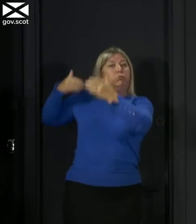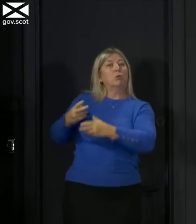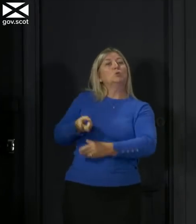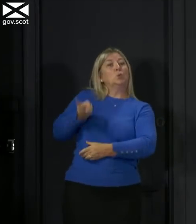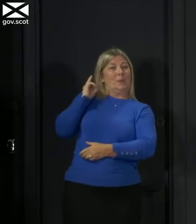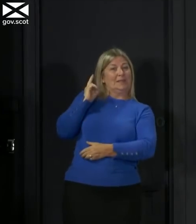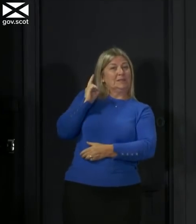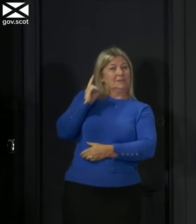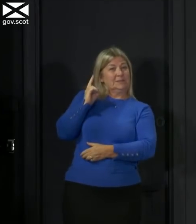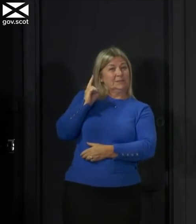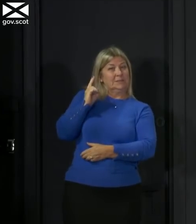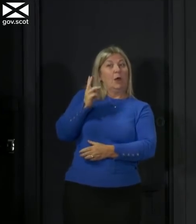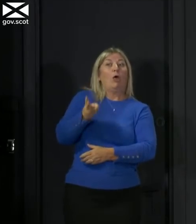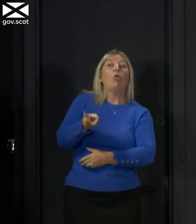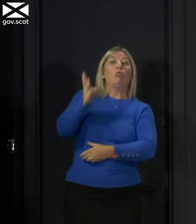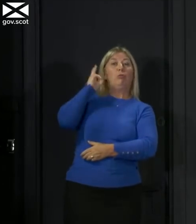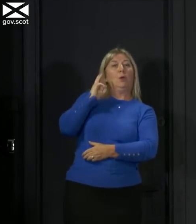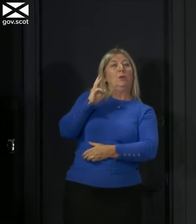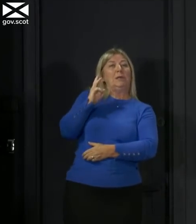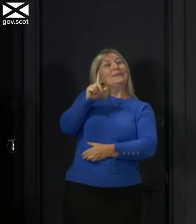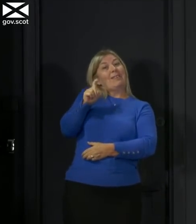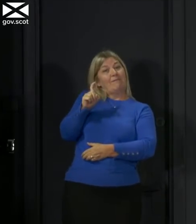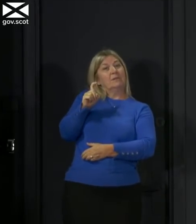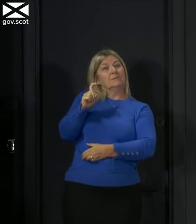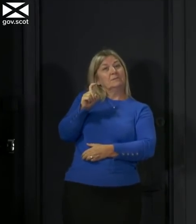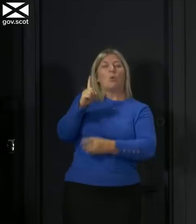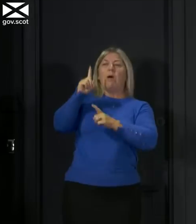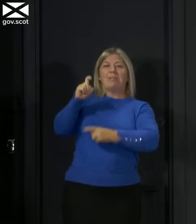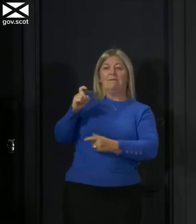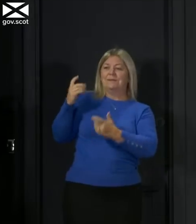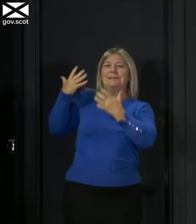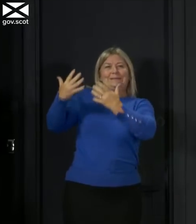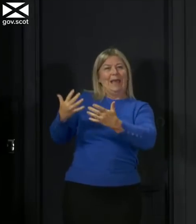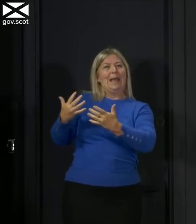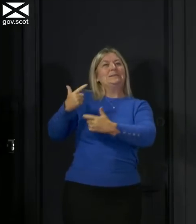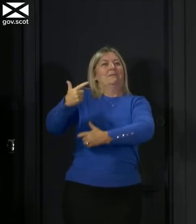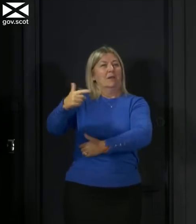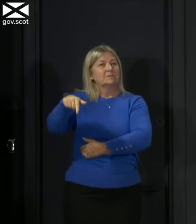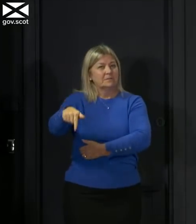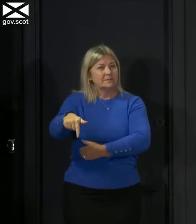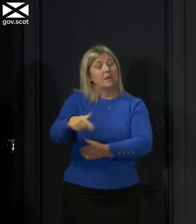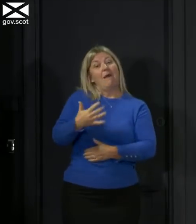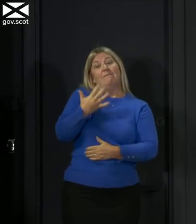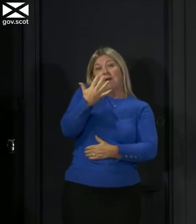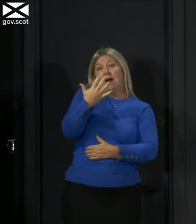one less than in in the week before that. Five of those ten deaths occurred in hospitals,